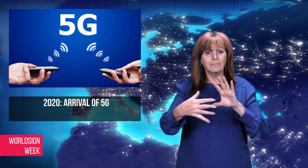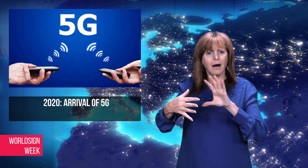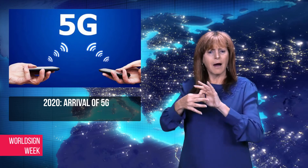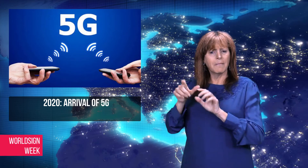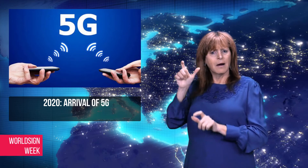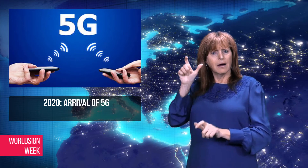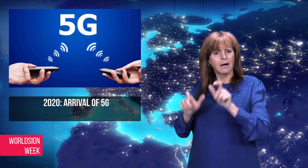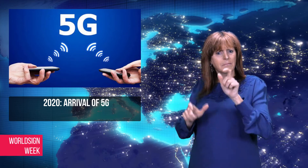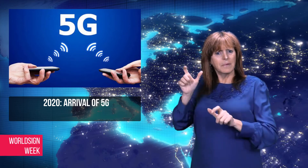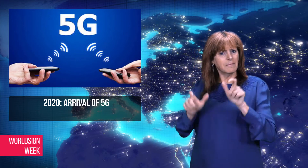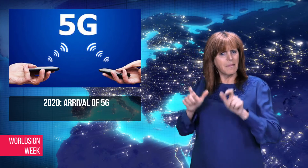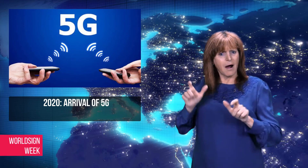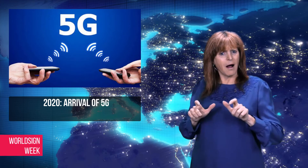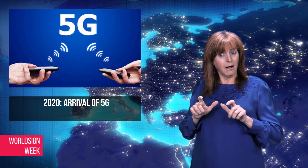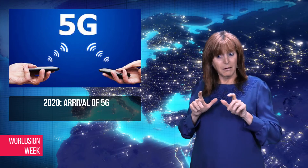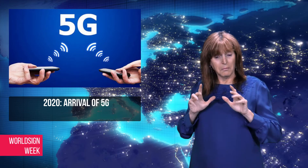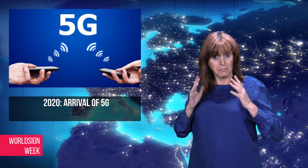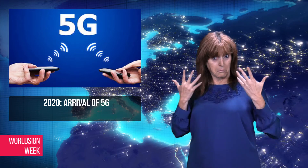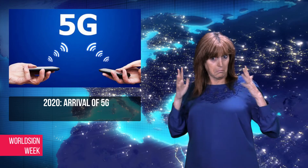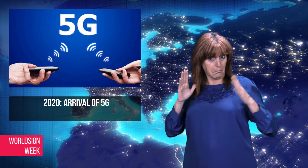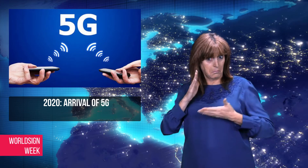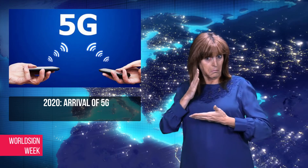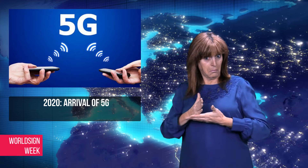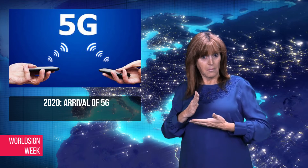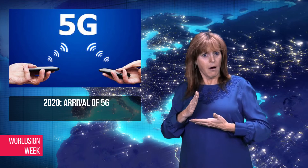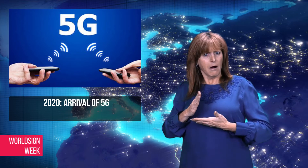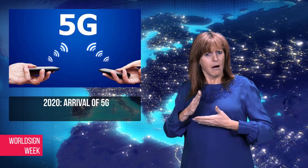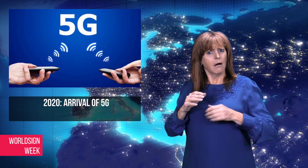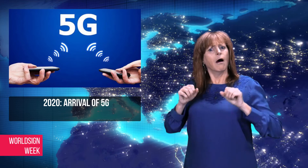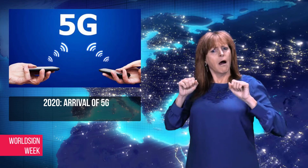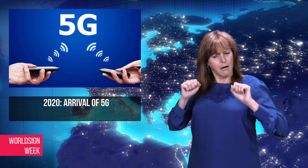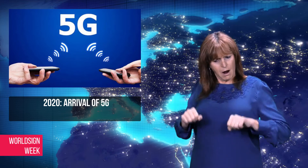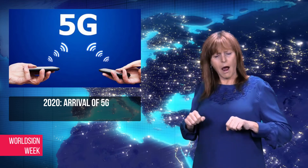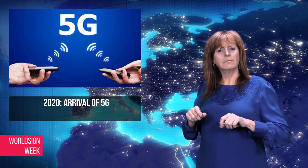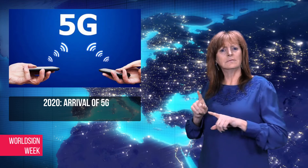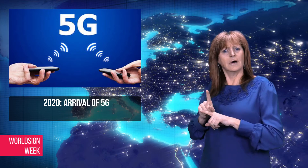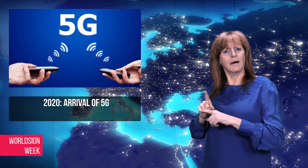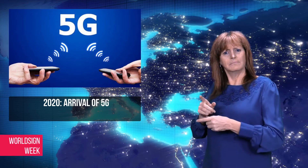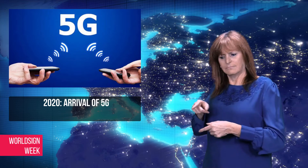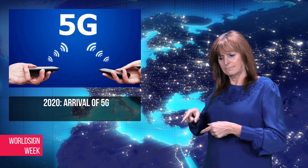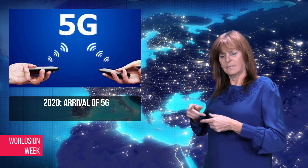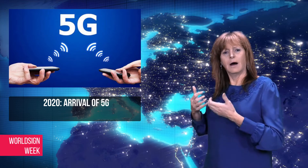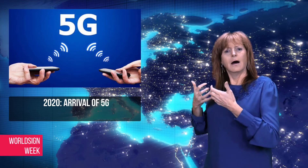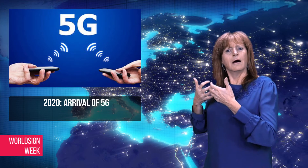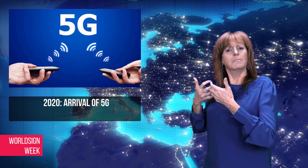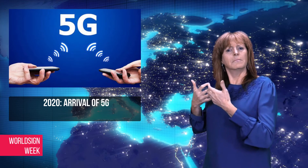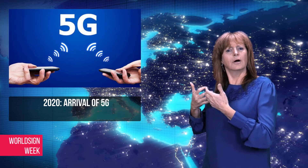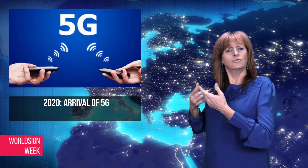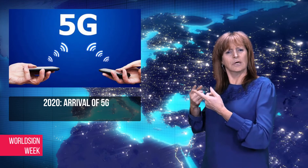only interconnect people, but also controls machines,